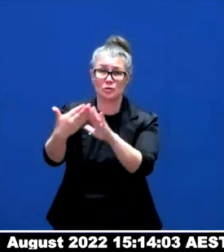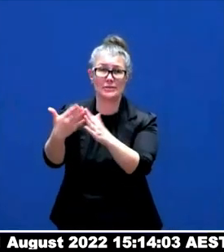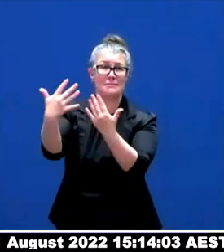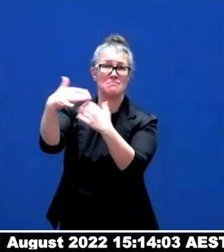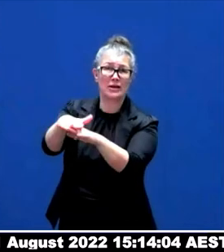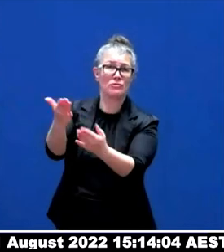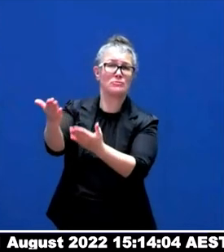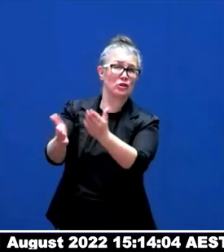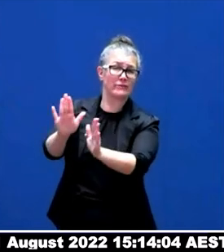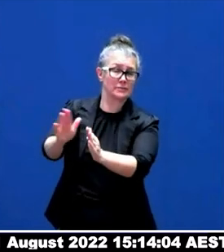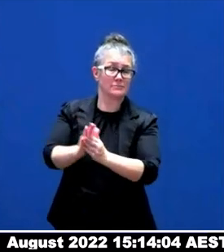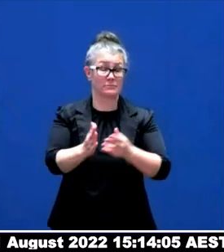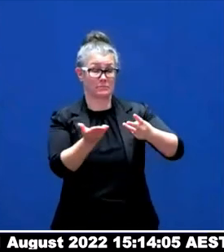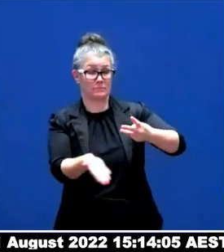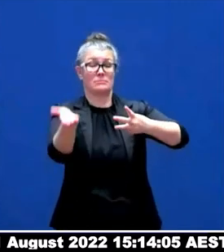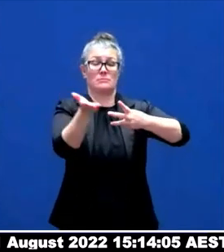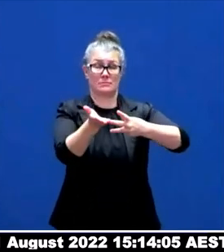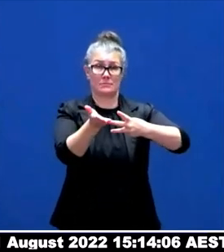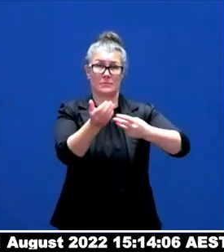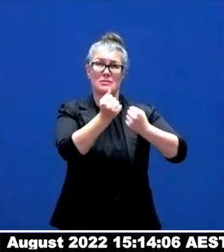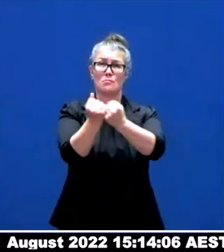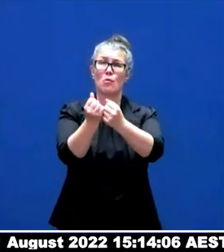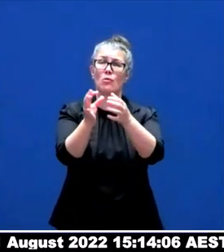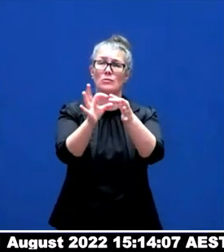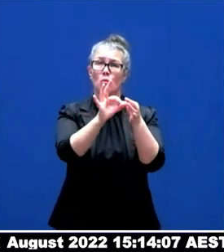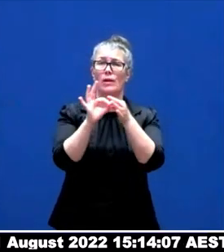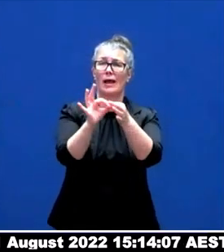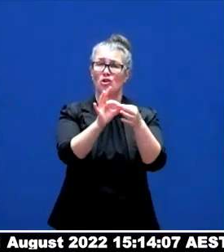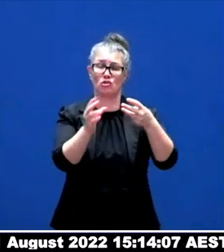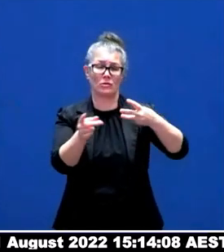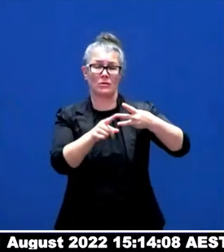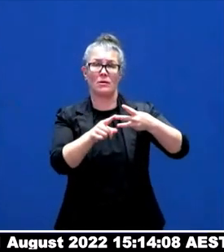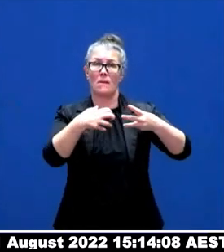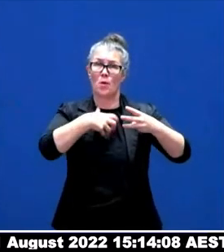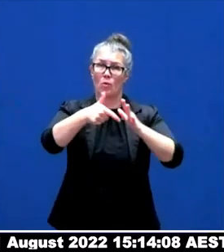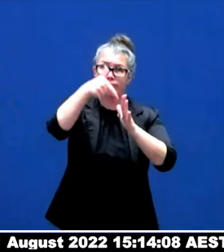Level 2 is support coordination, which is more intensive and more of a wraparound